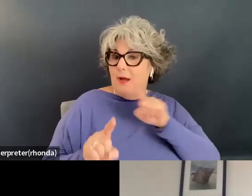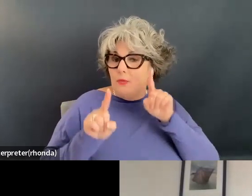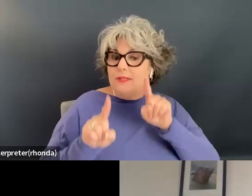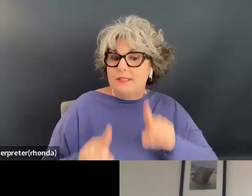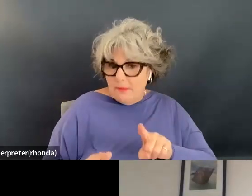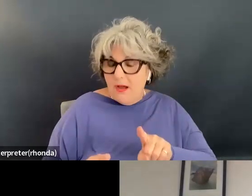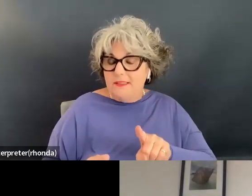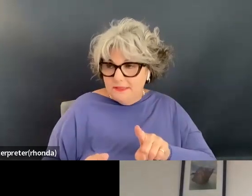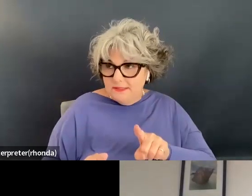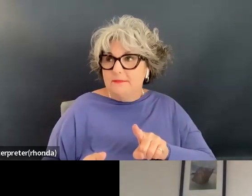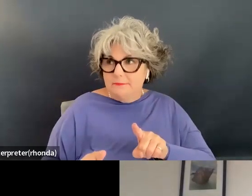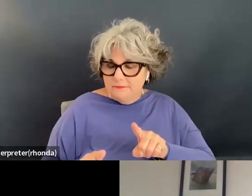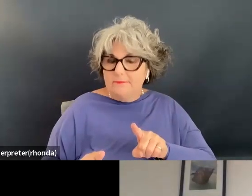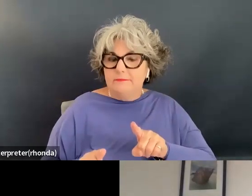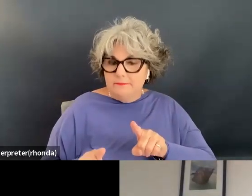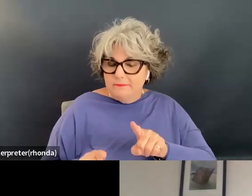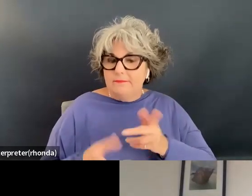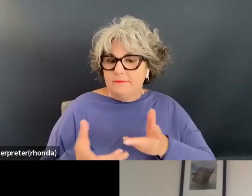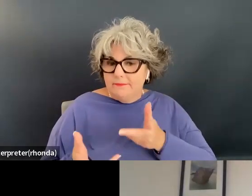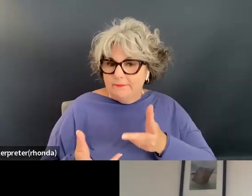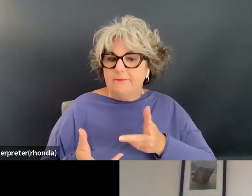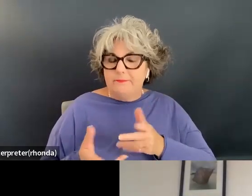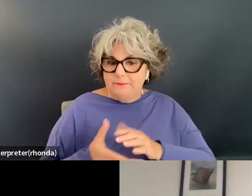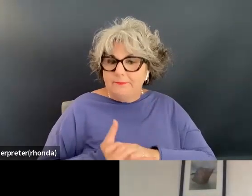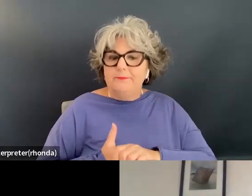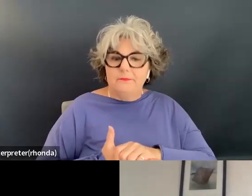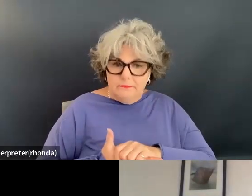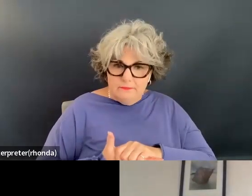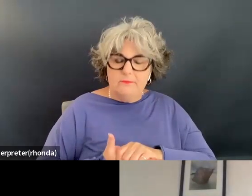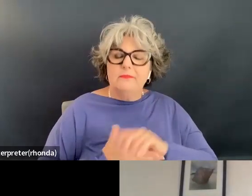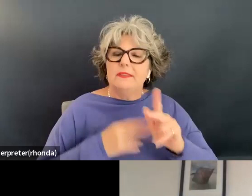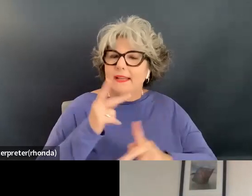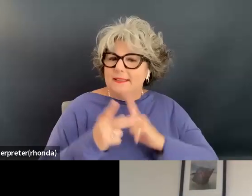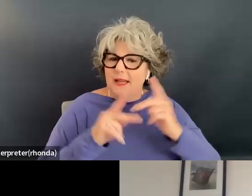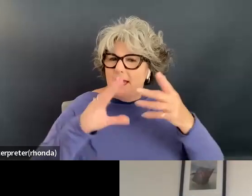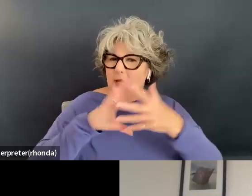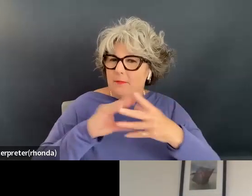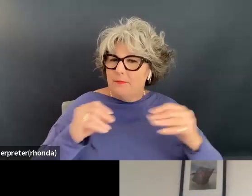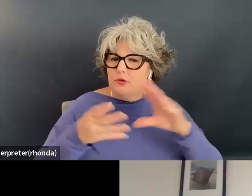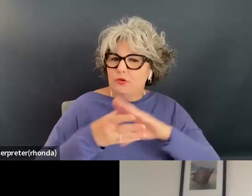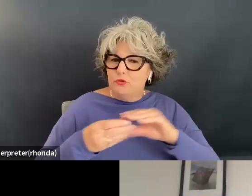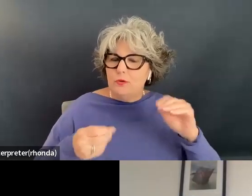to like that kind of stories. But I did that naturally.